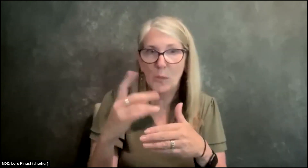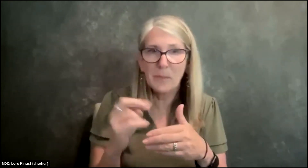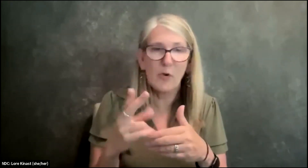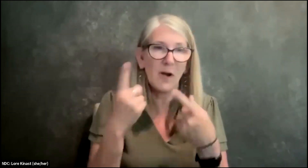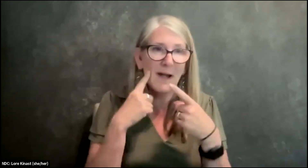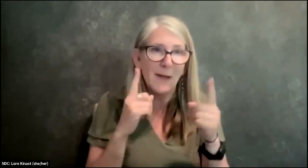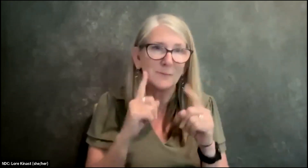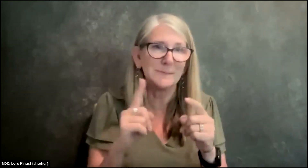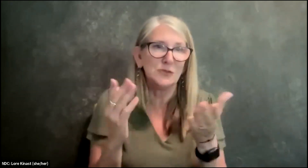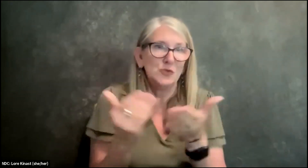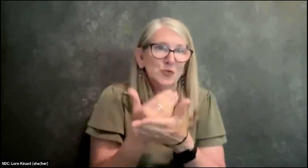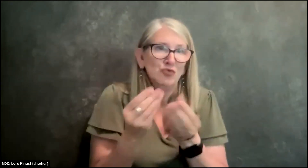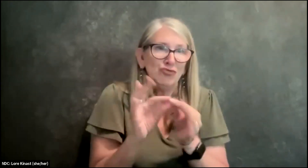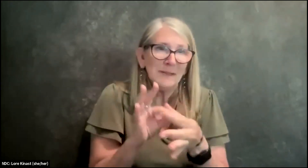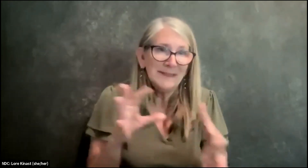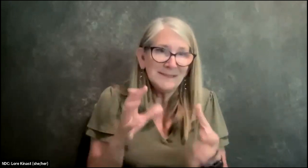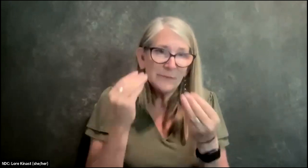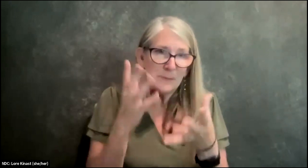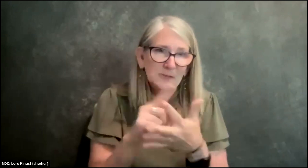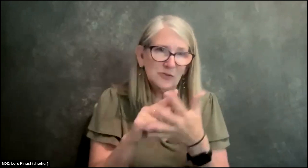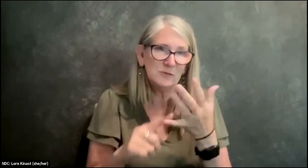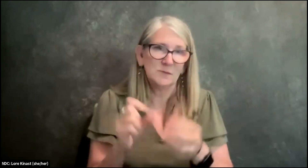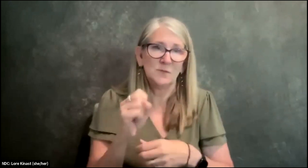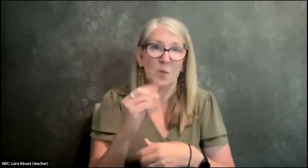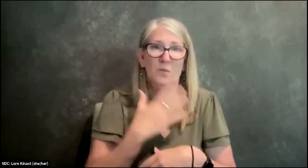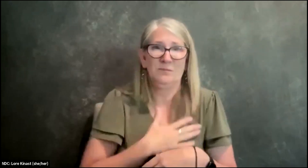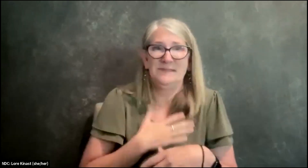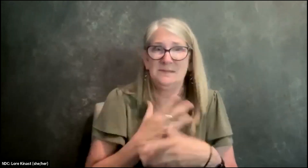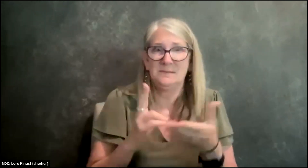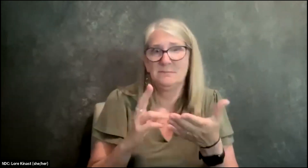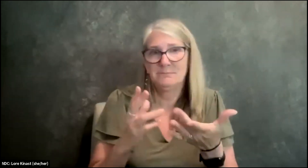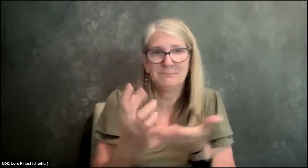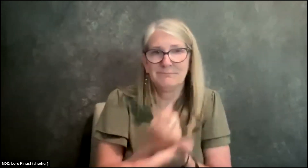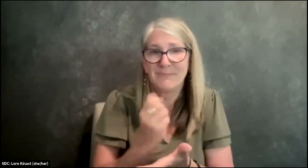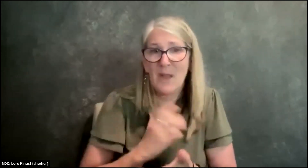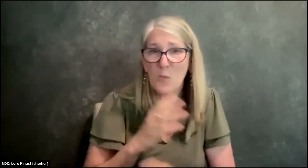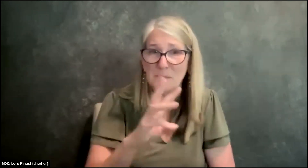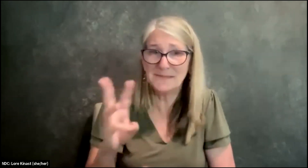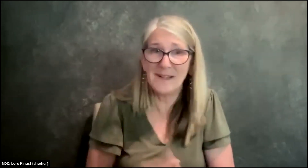as announcements, new releases, new resources by visiting our website.